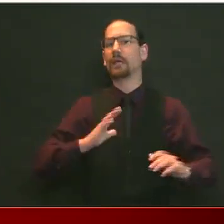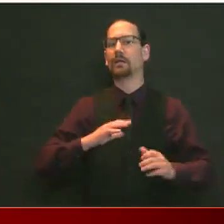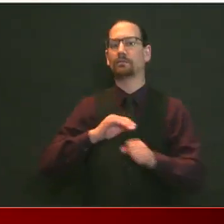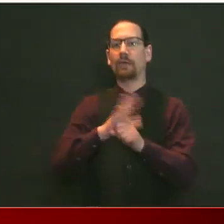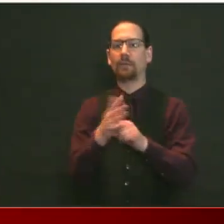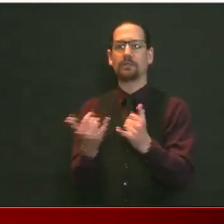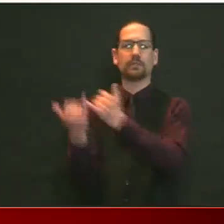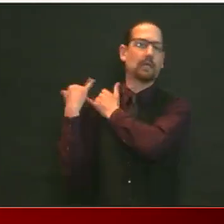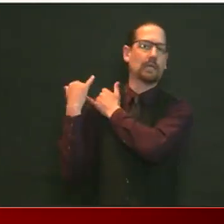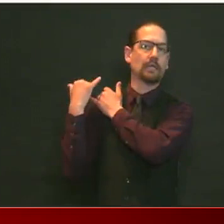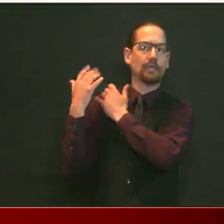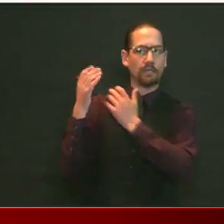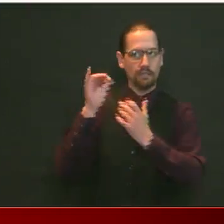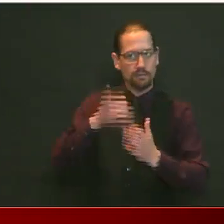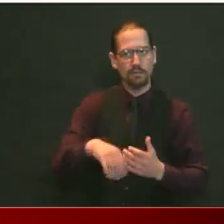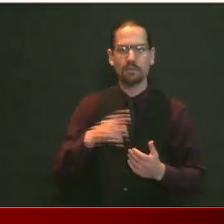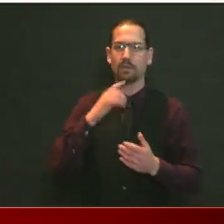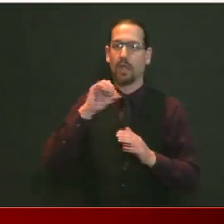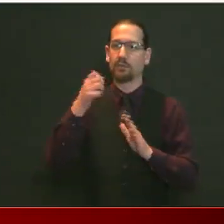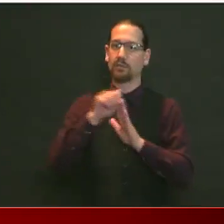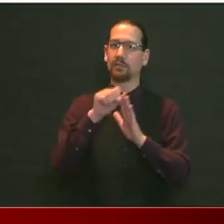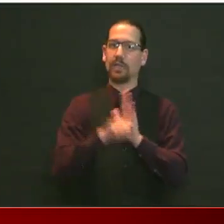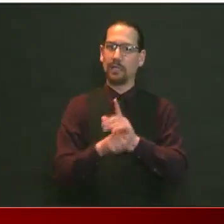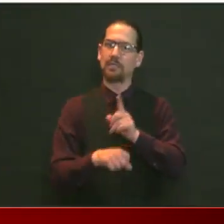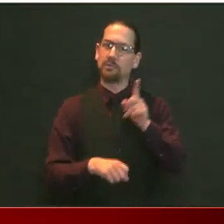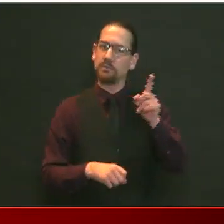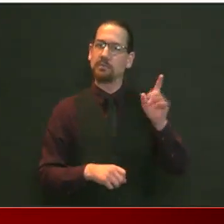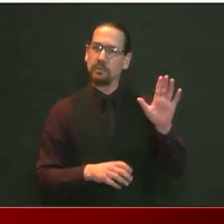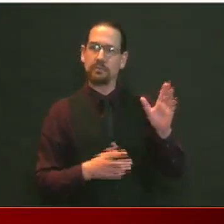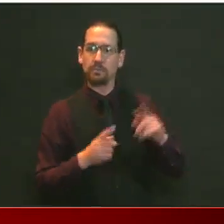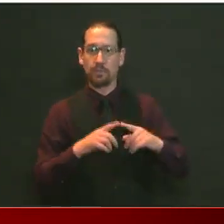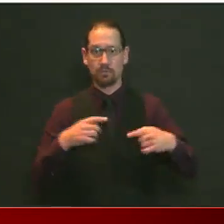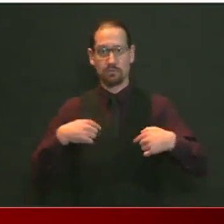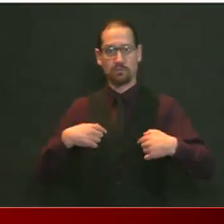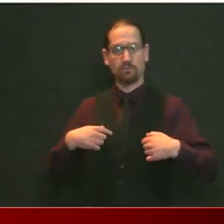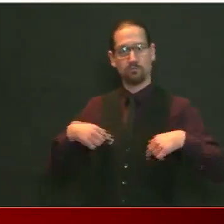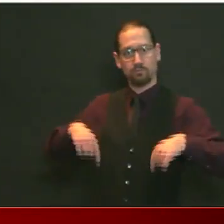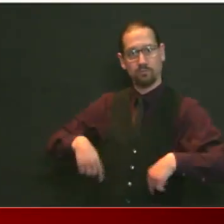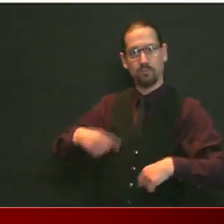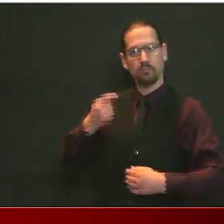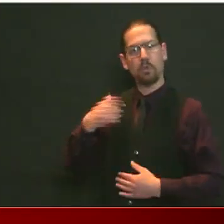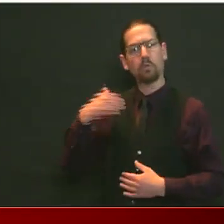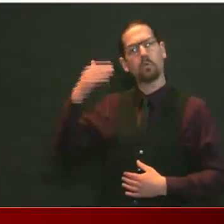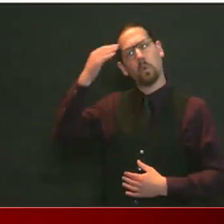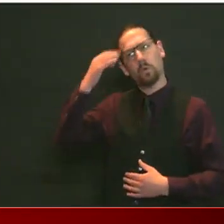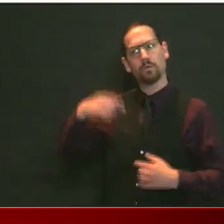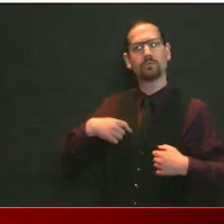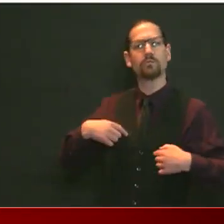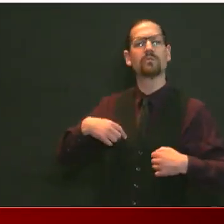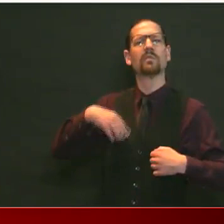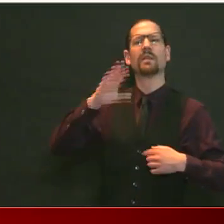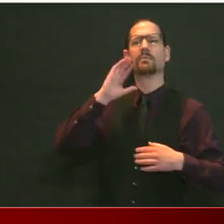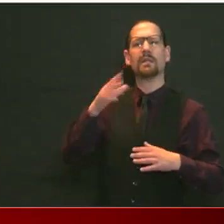VIRUS RUN AWAY. SO WE DID A PRETTY GOOD JOB RELATIVELY TO OTHER PLACES, I